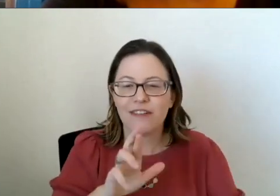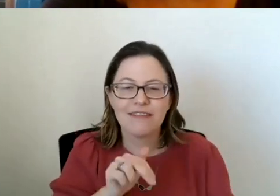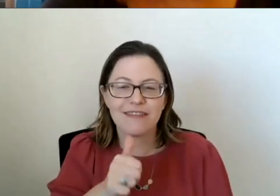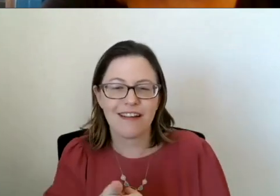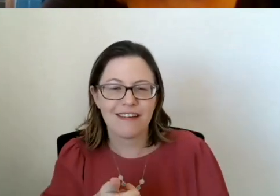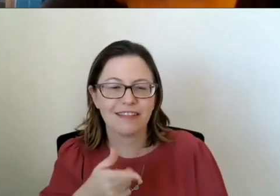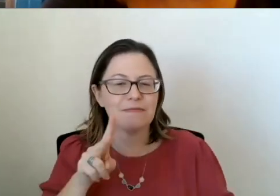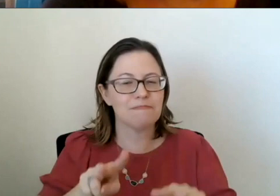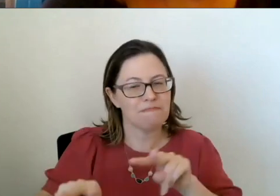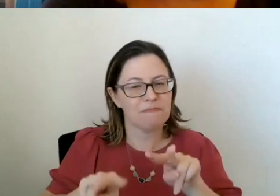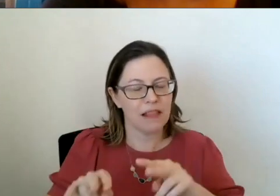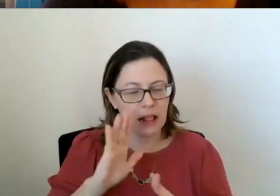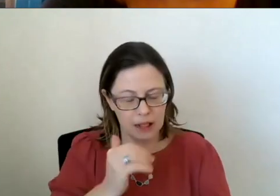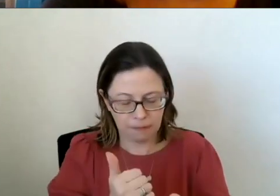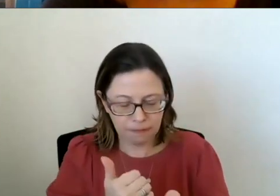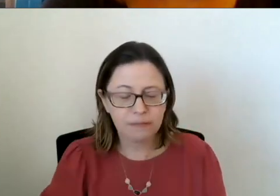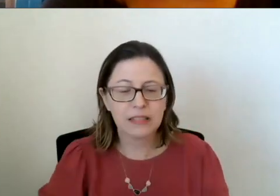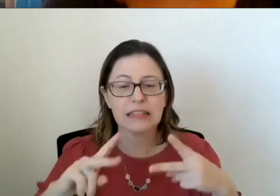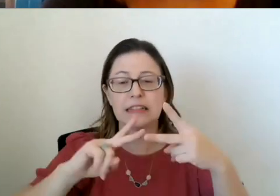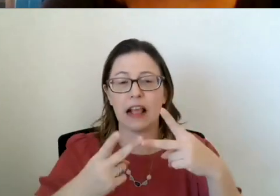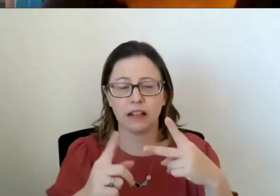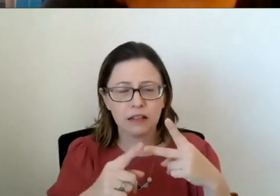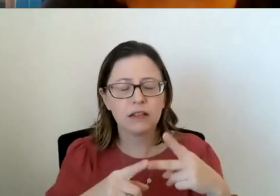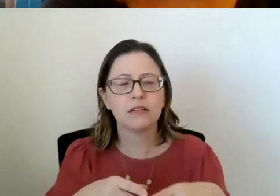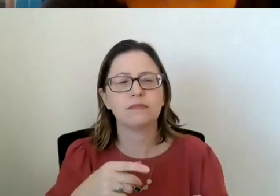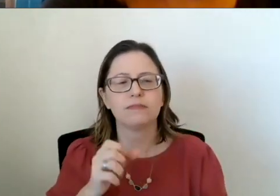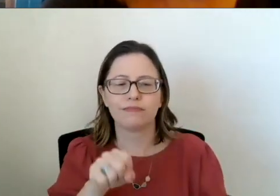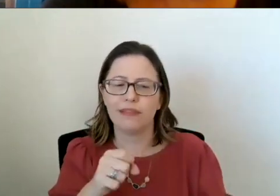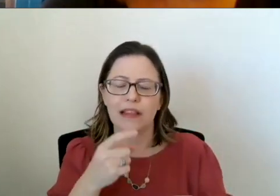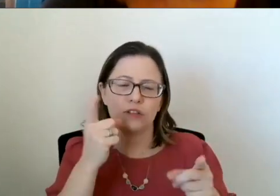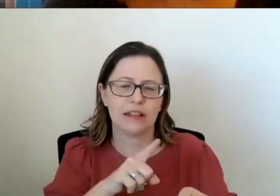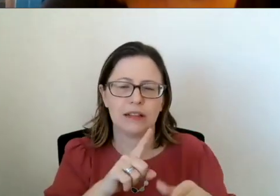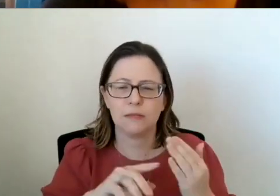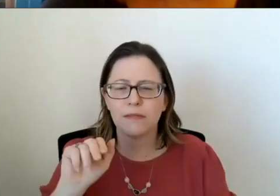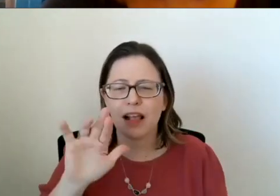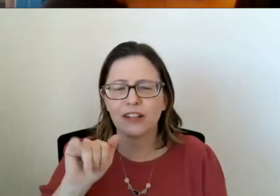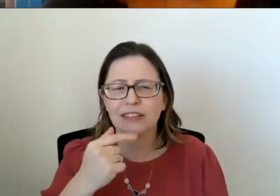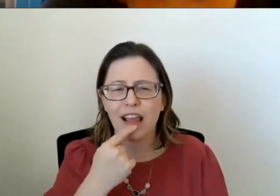whether your child will have a positive reaction to that environment or not. Secondly, I also agree